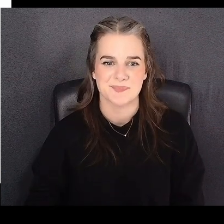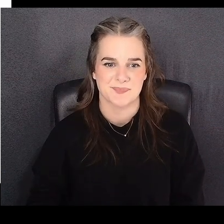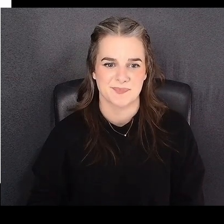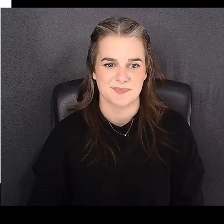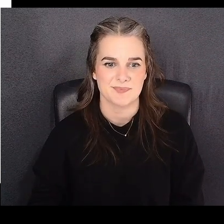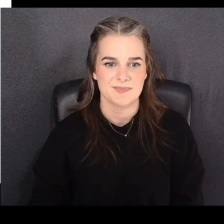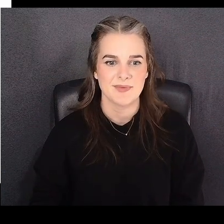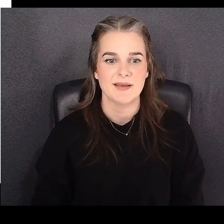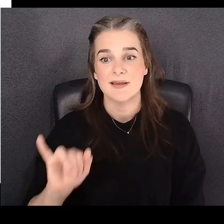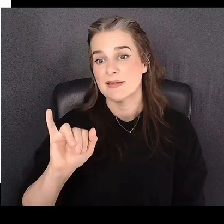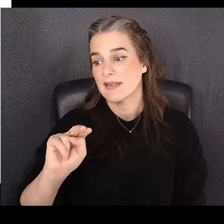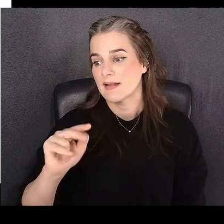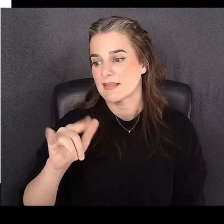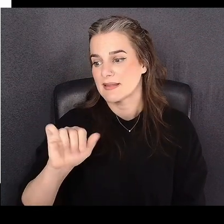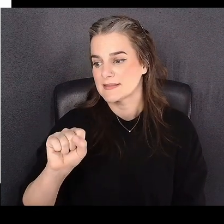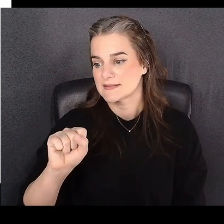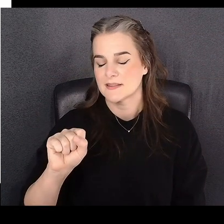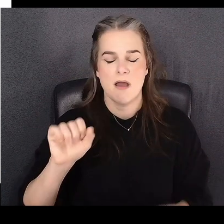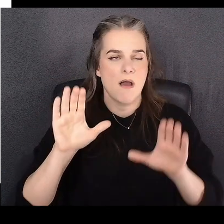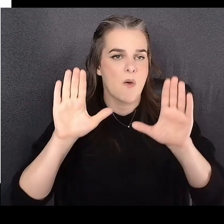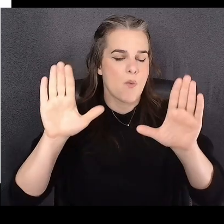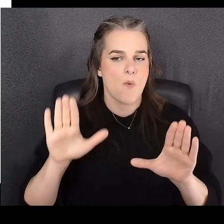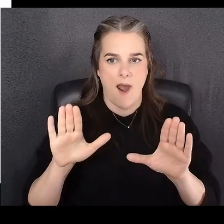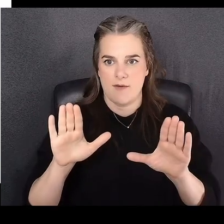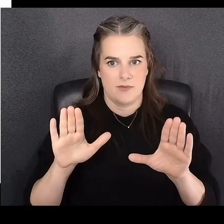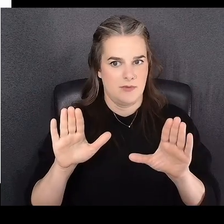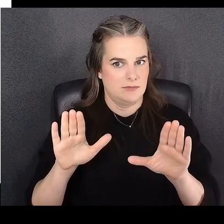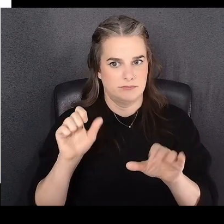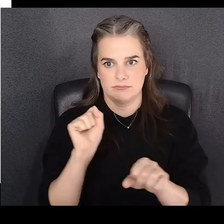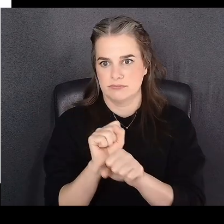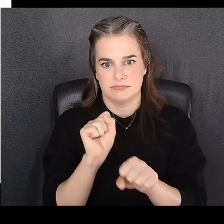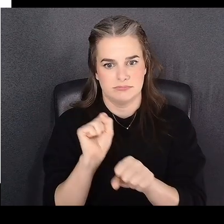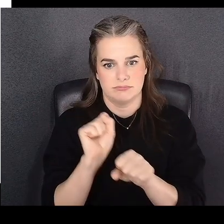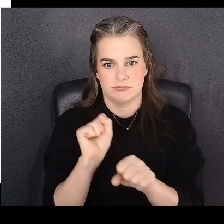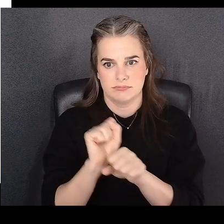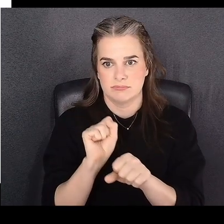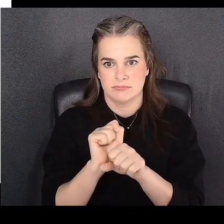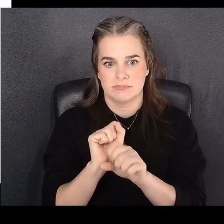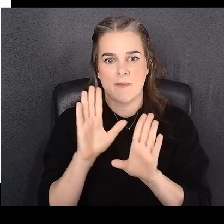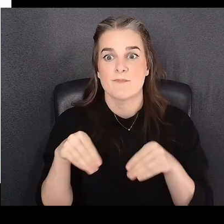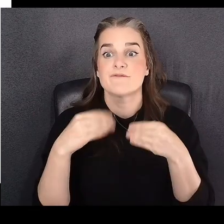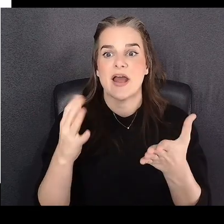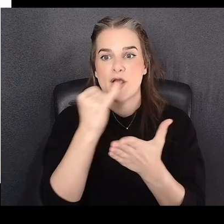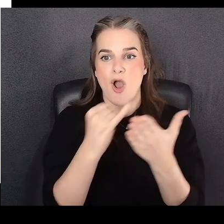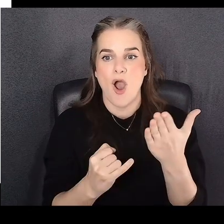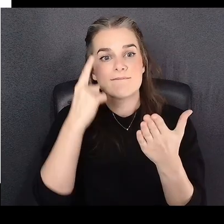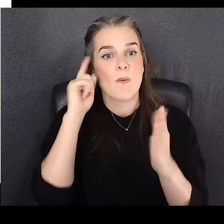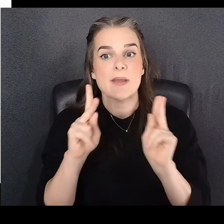at bringing art to folks that might have a severe physical impairment.